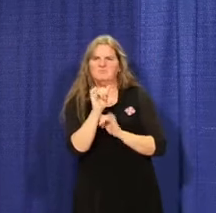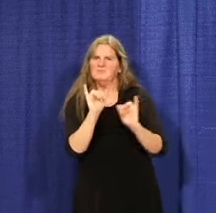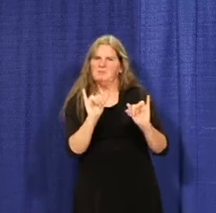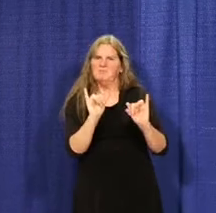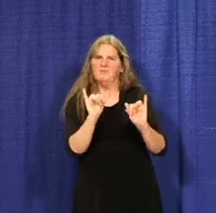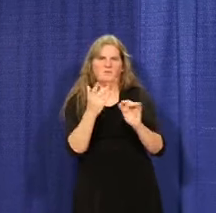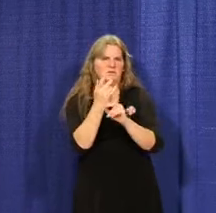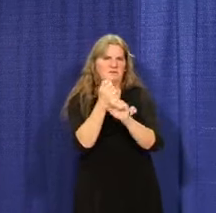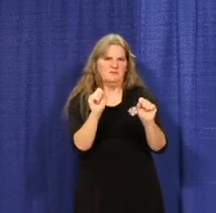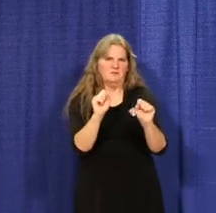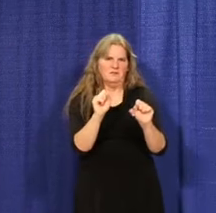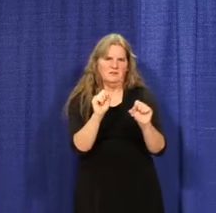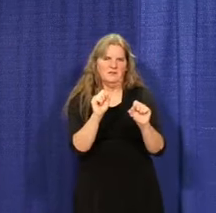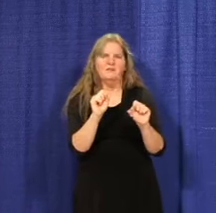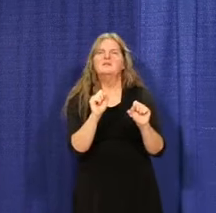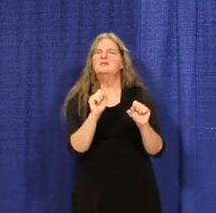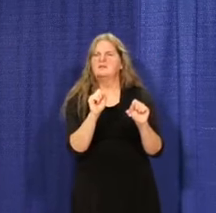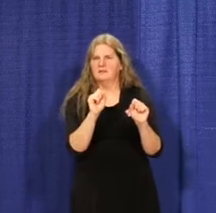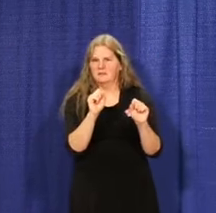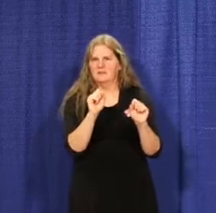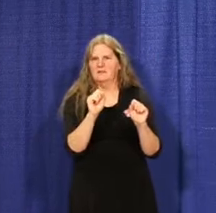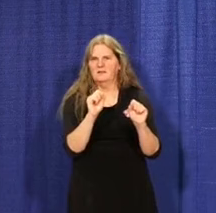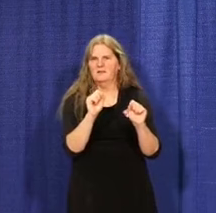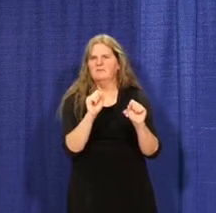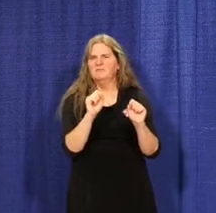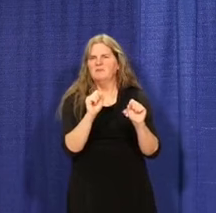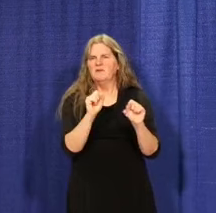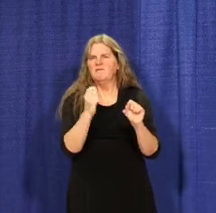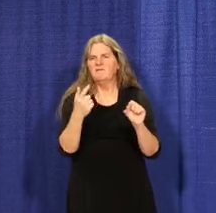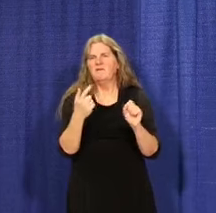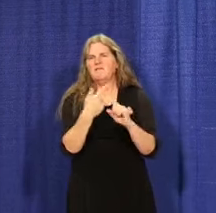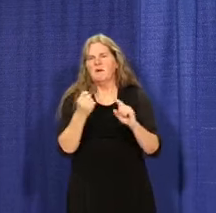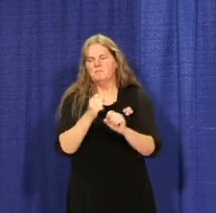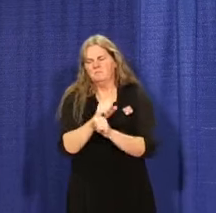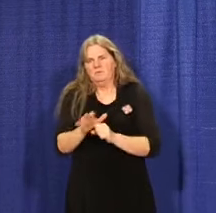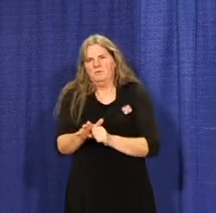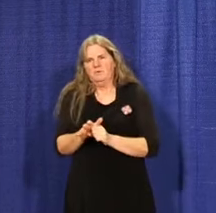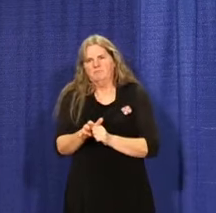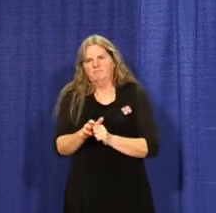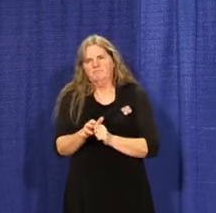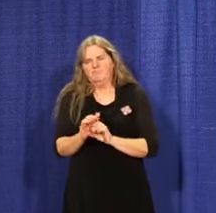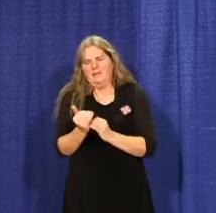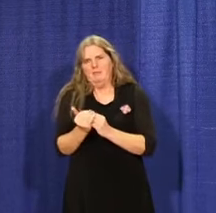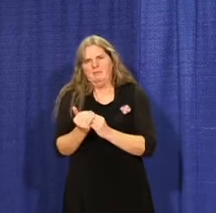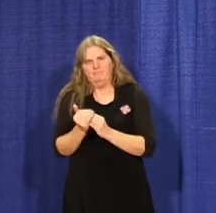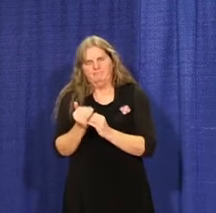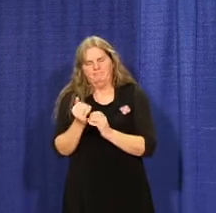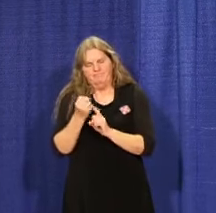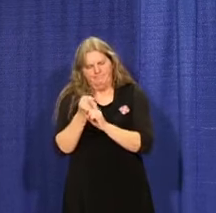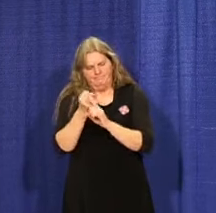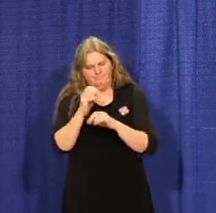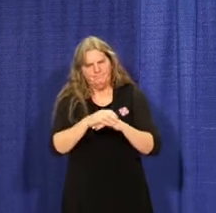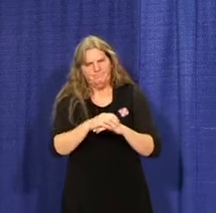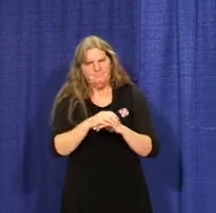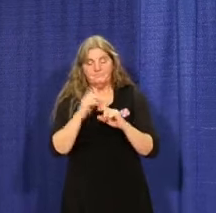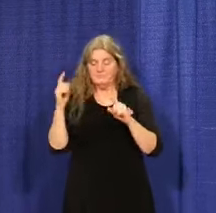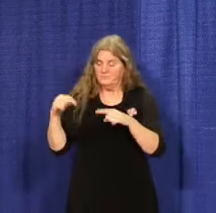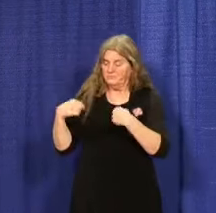ongoing pandemic situation. We have learned a lot over the past seven months, including the